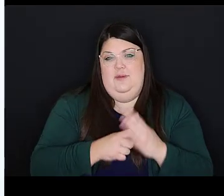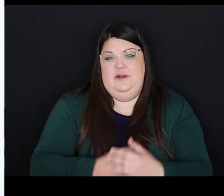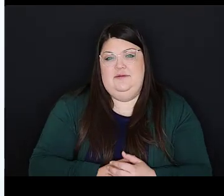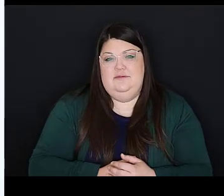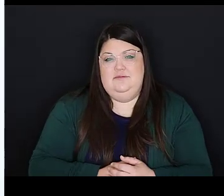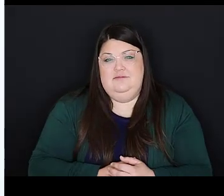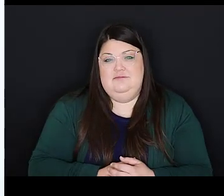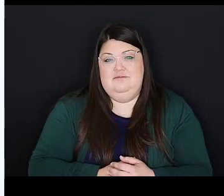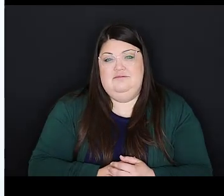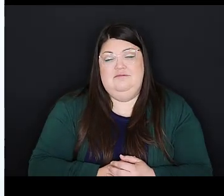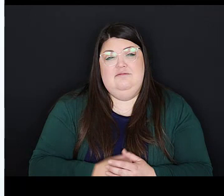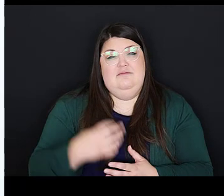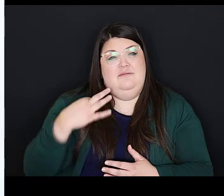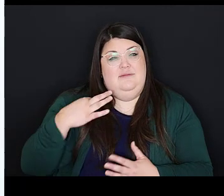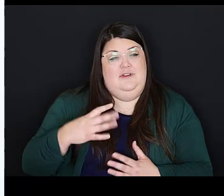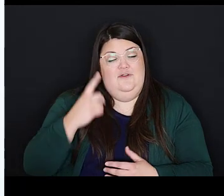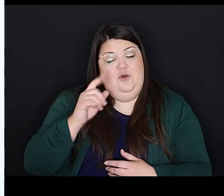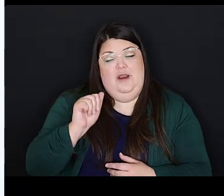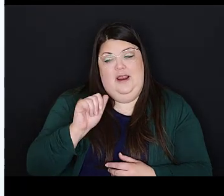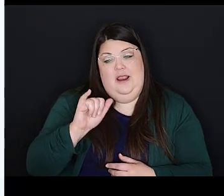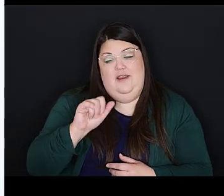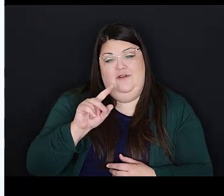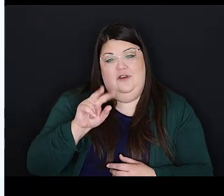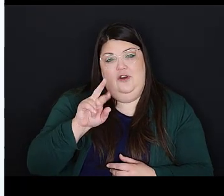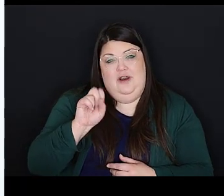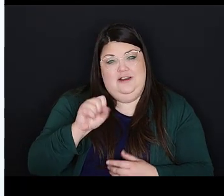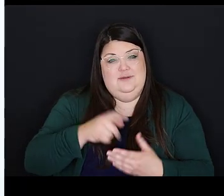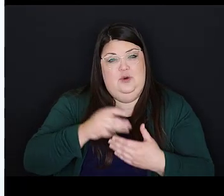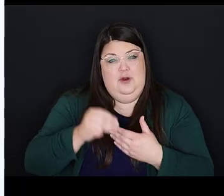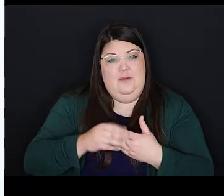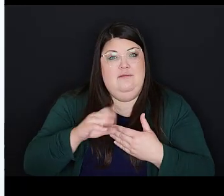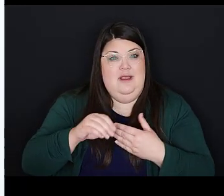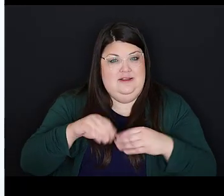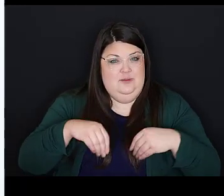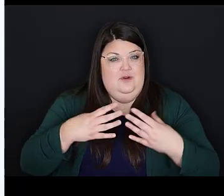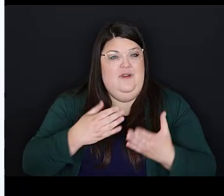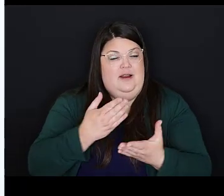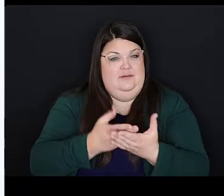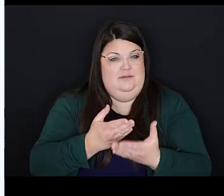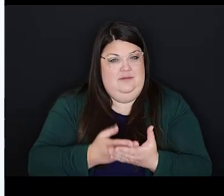Applicants for the AIVRS Program grant must provide assurances that they will